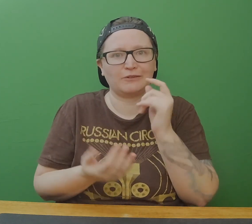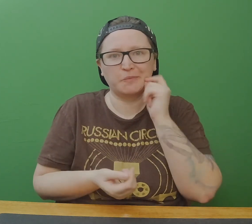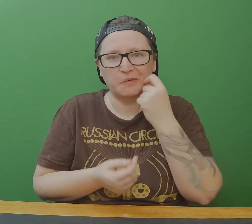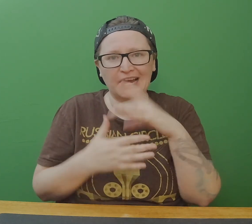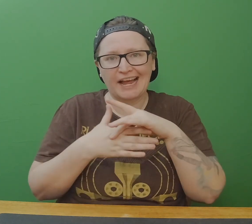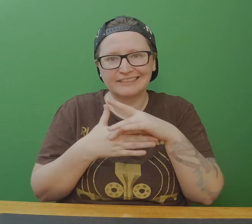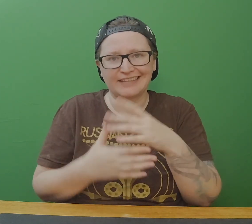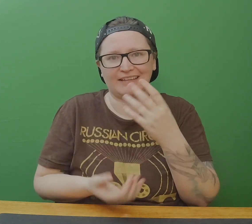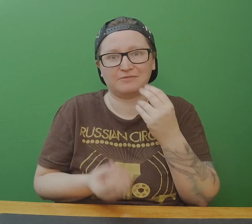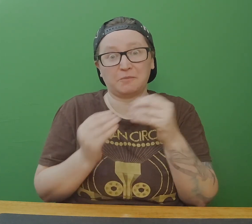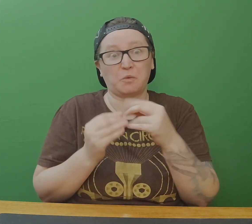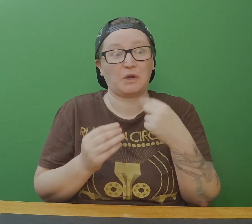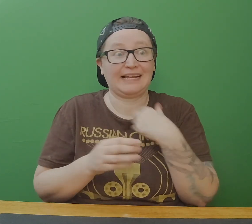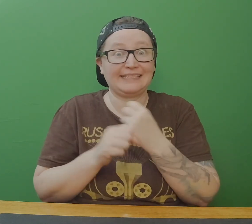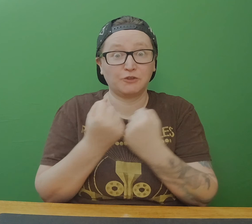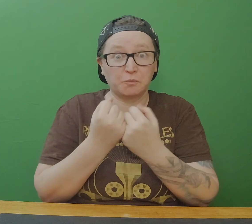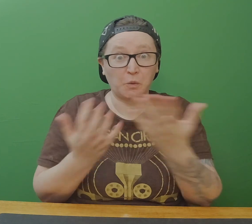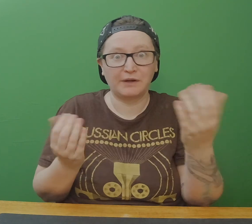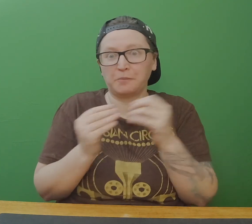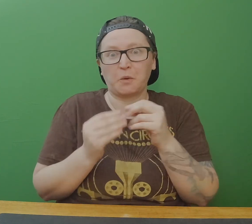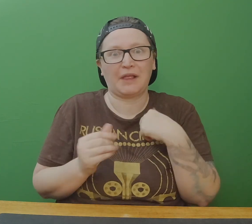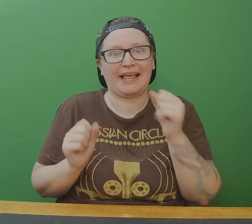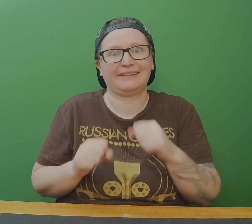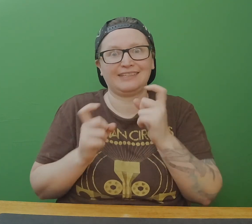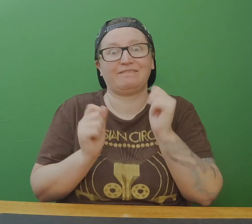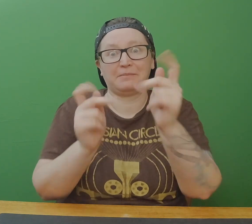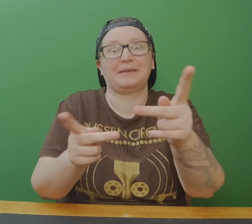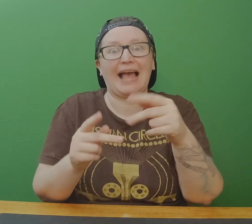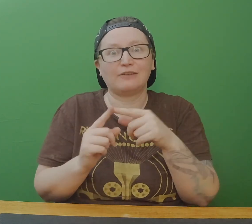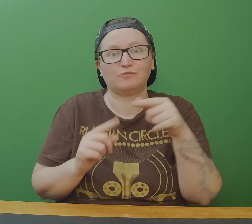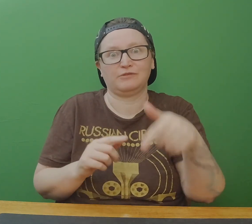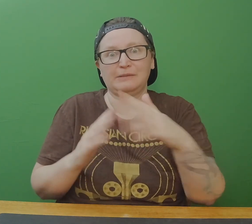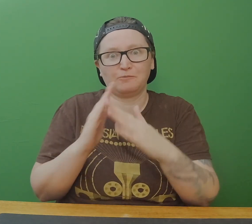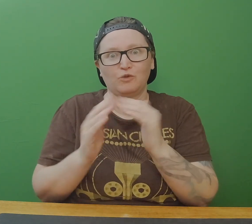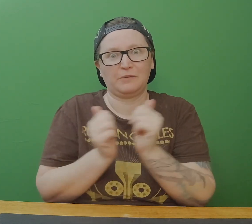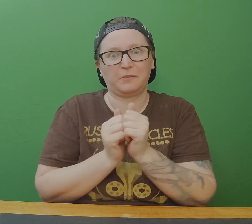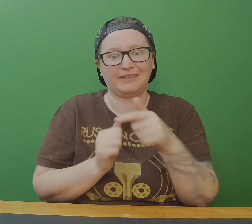just getting access to cool content and the more supporters I have the more that I can give back